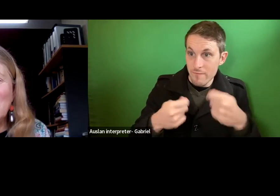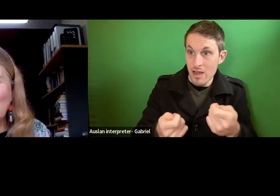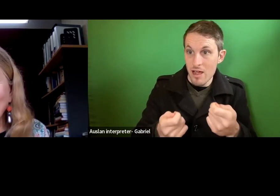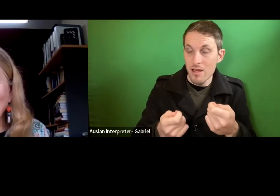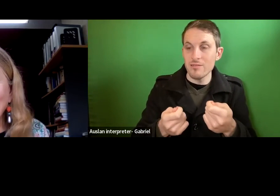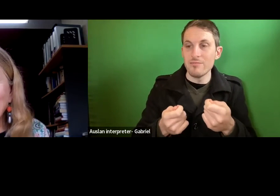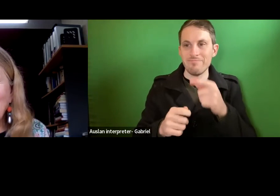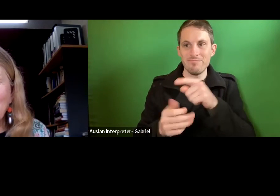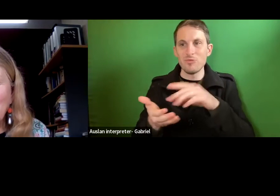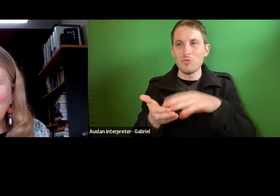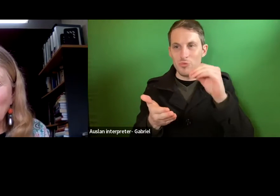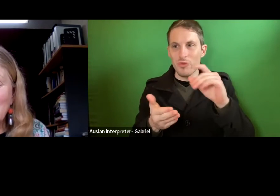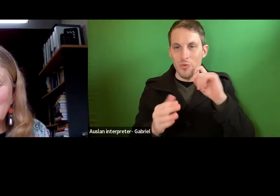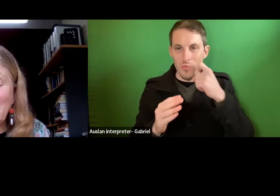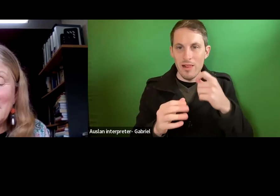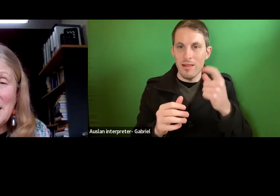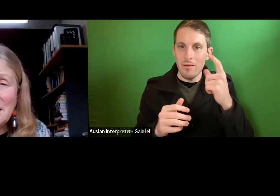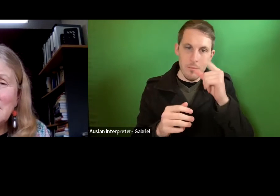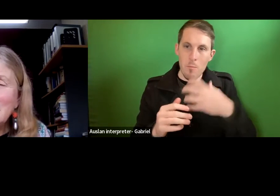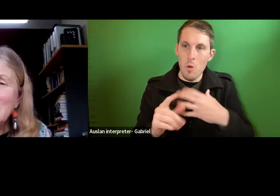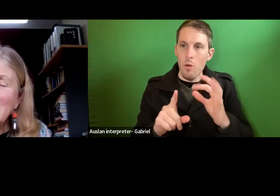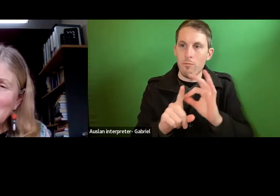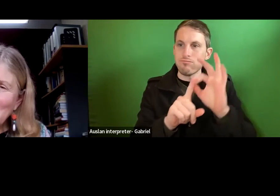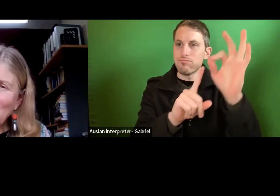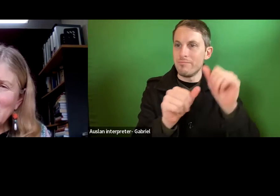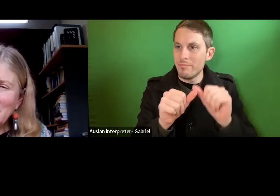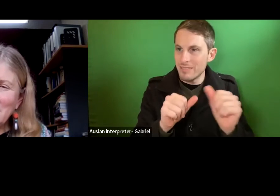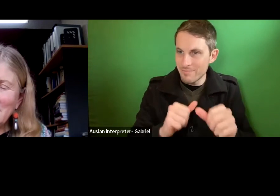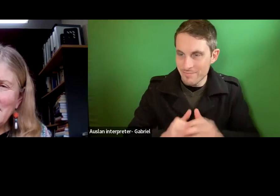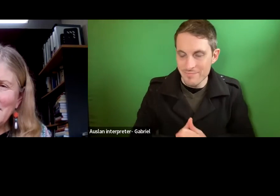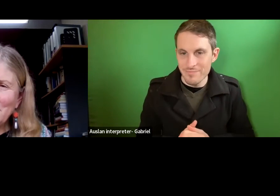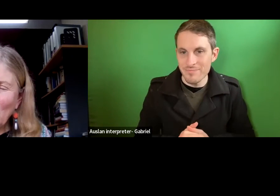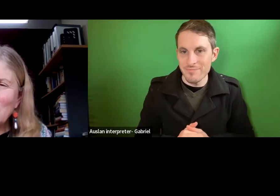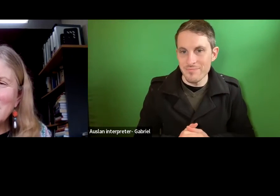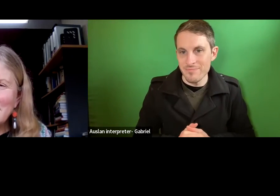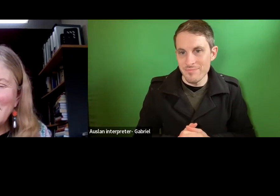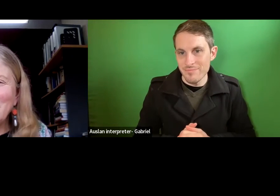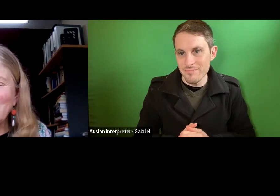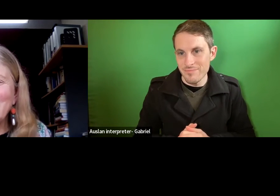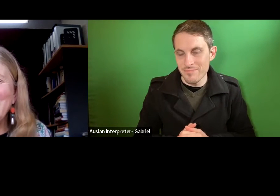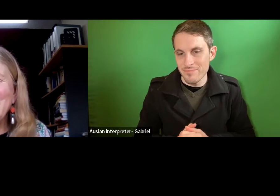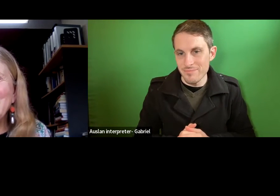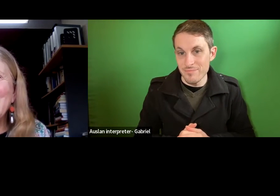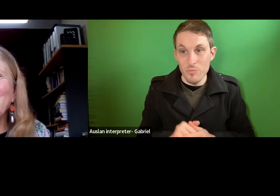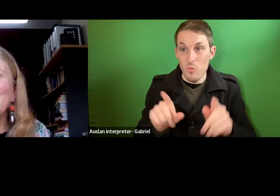the student will get better results. And again, in many ways, even at a post-secondary level,